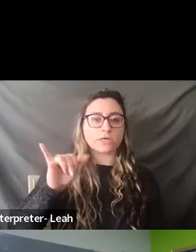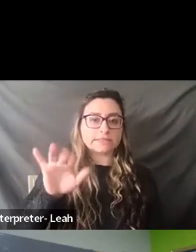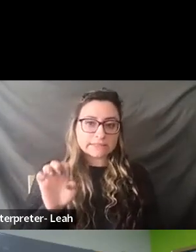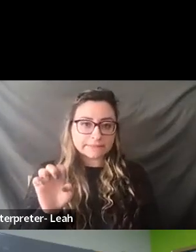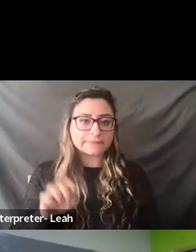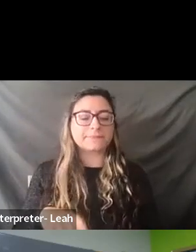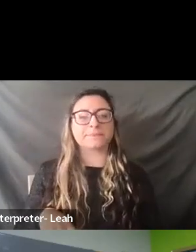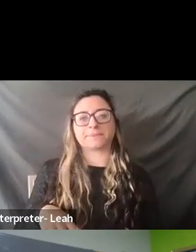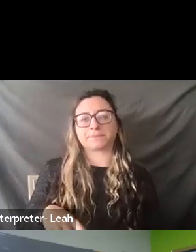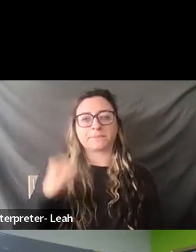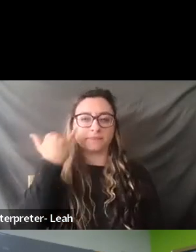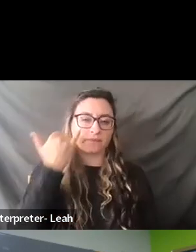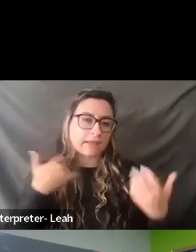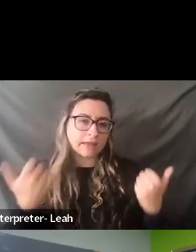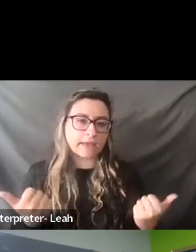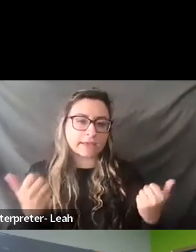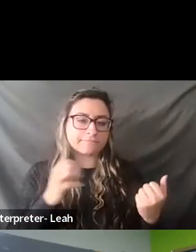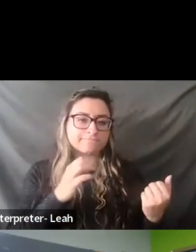There -- it was a secondary barrier because of the first barriers, but it was very, very strongly represented in the responses, that there was an enormous amount of anxiety, even in the anticipation of having to have the interaction in those types of highly charged situations, was a compounding variable that we found.